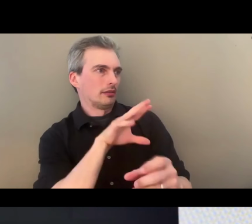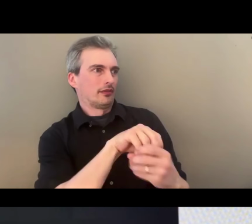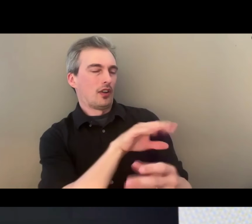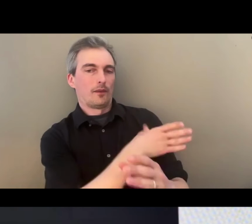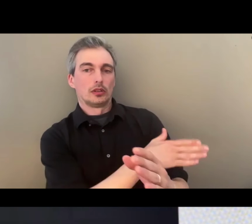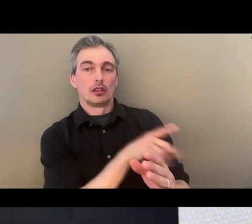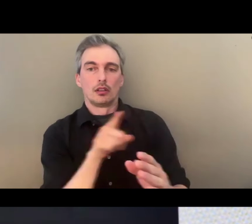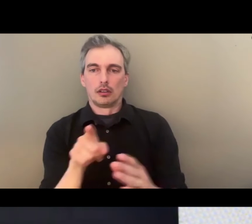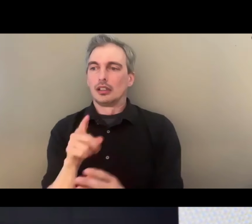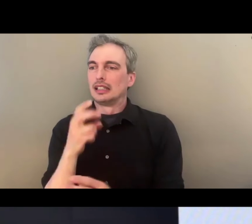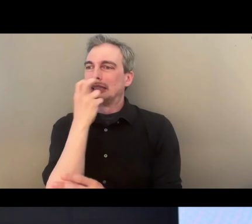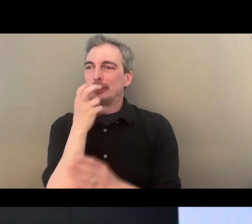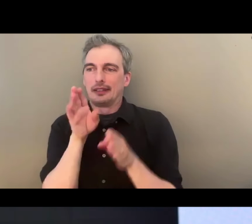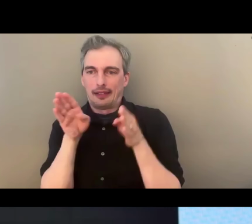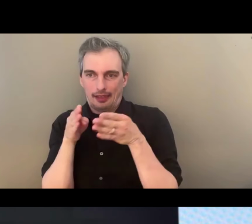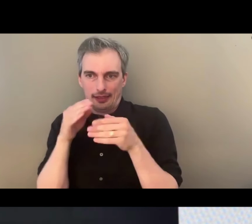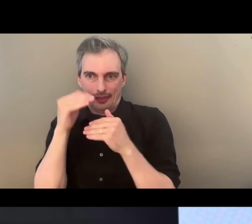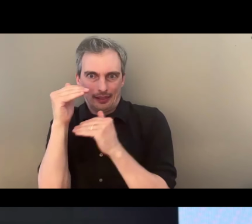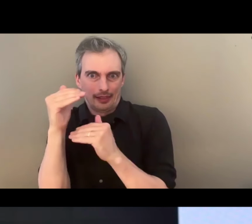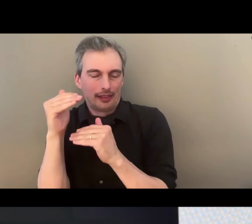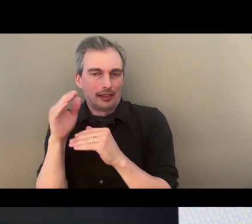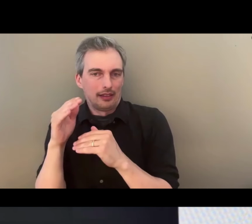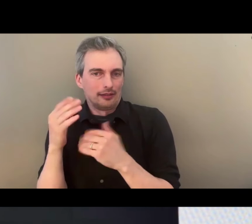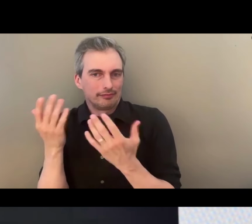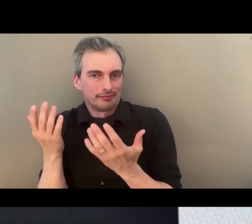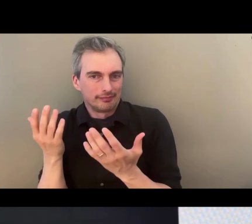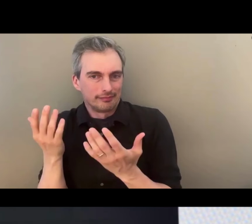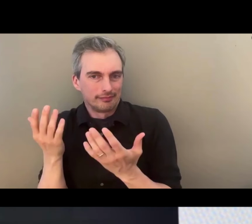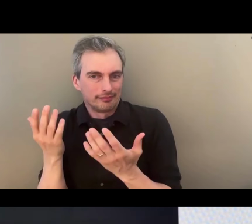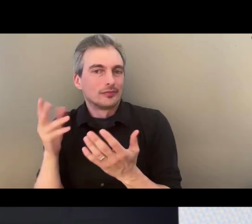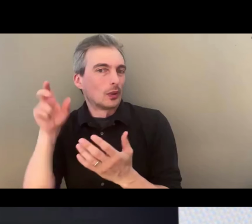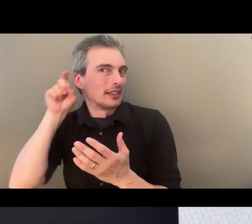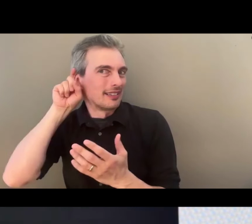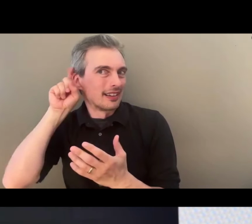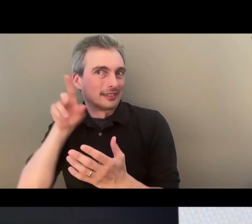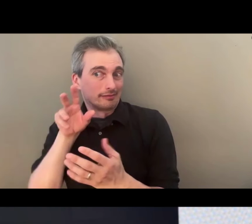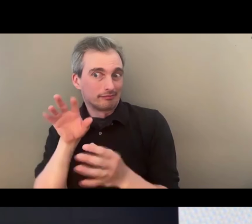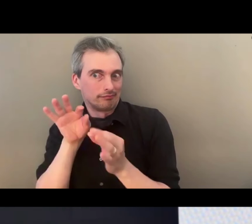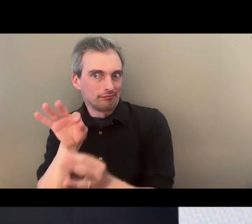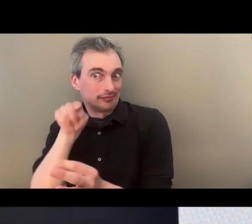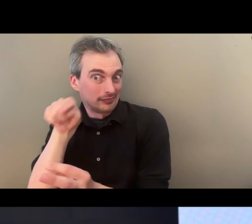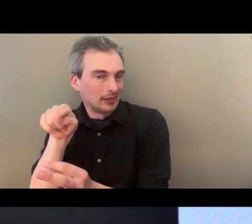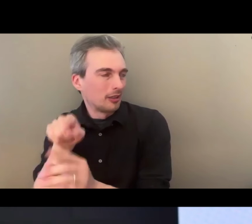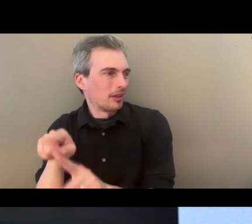And finding an audiologist who is comfortable adjusting the settings